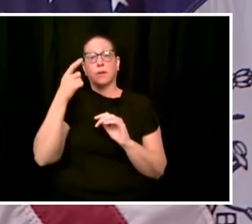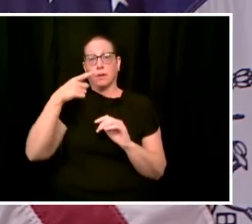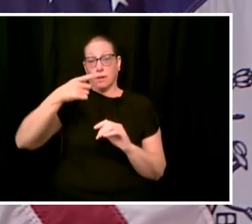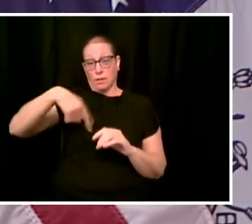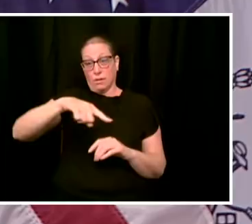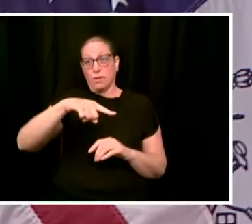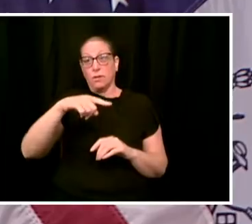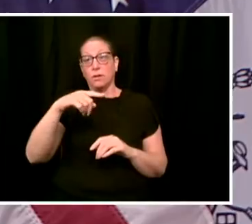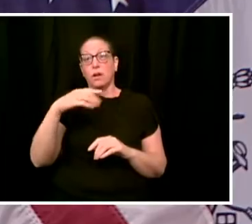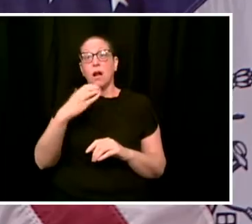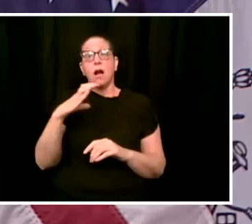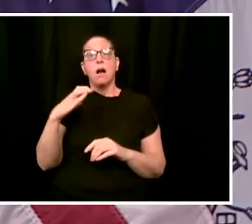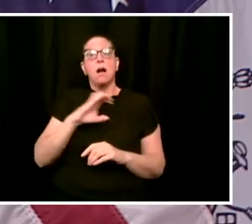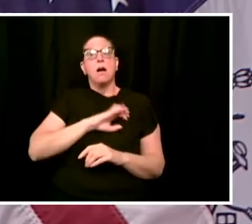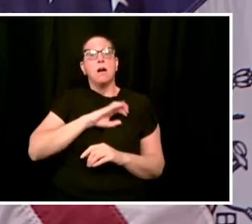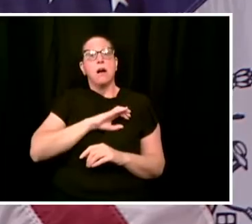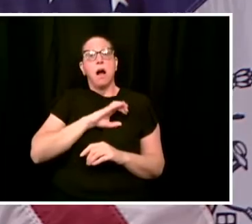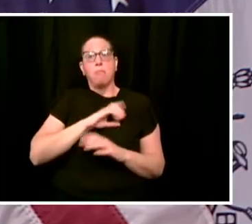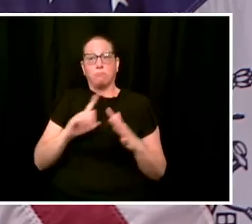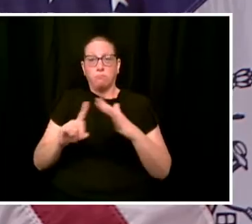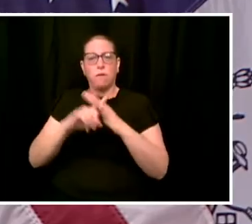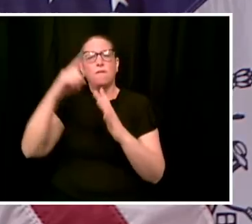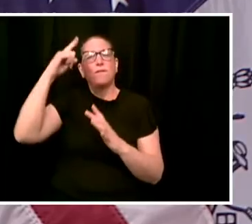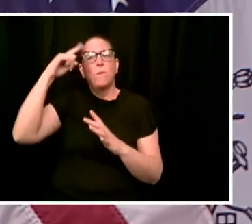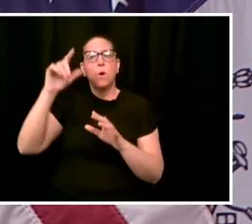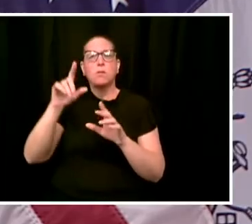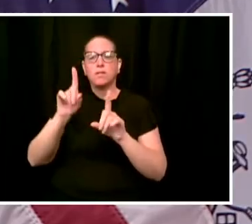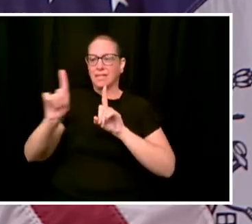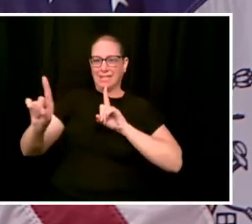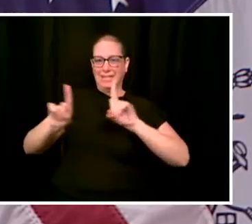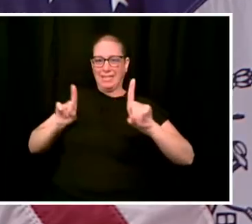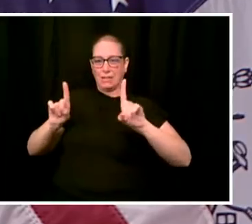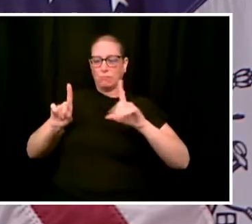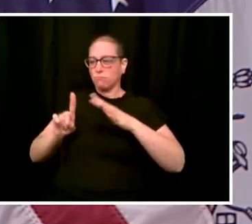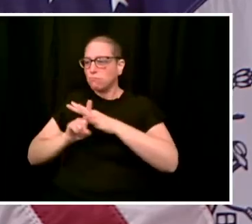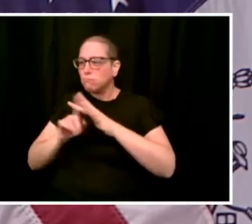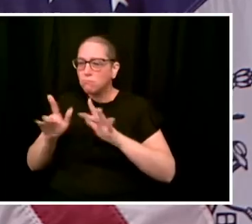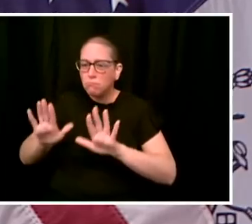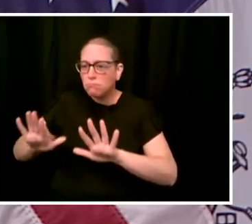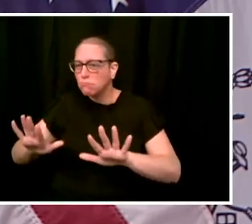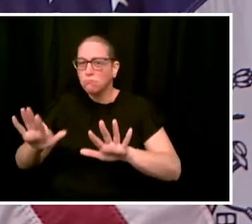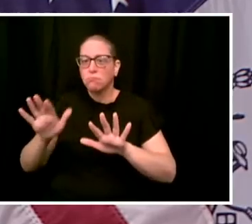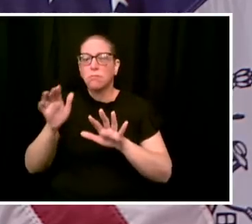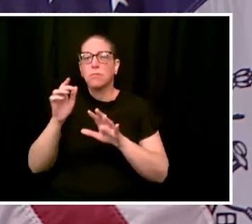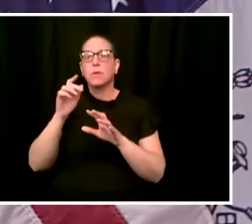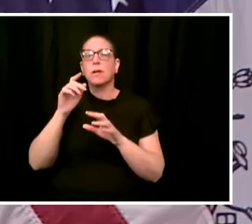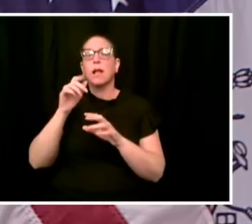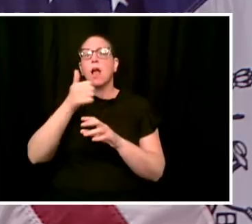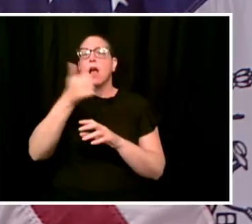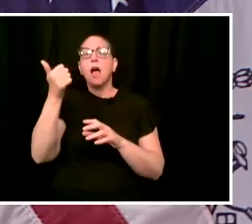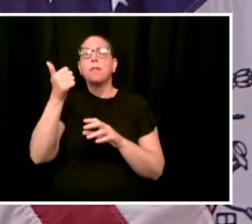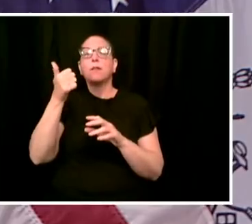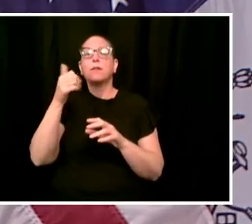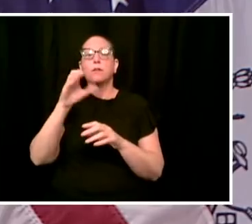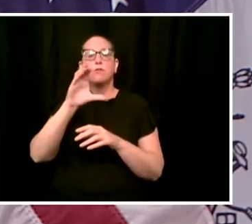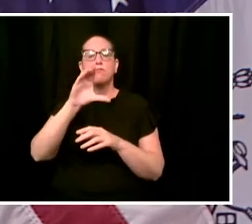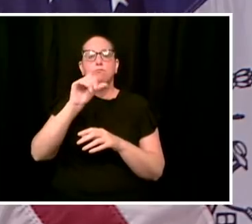BE AGGRAGATED. BUT IT IS CLEAR THAT IF ANOTHER